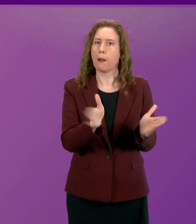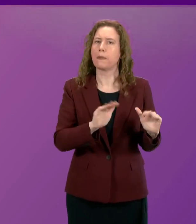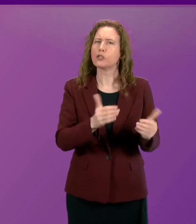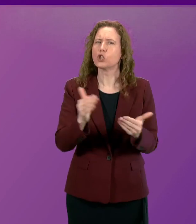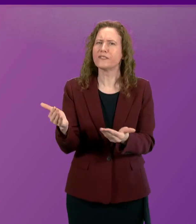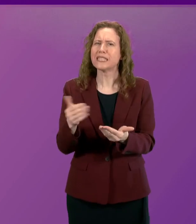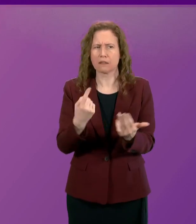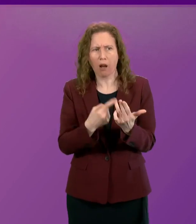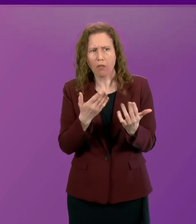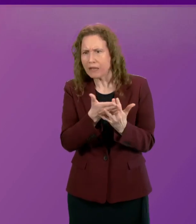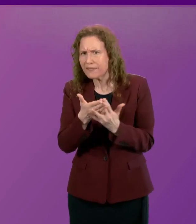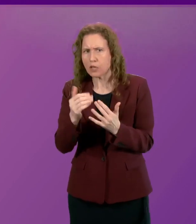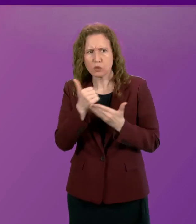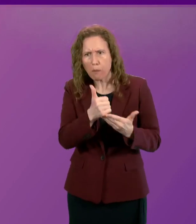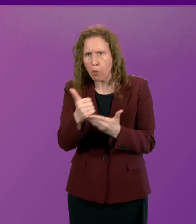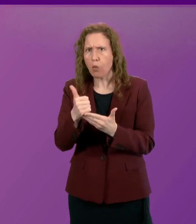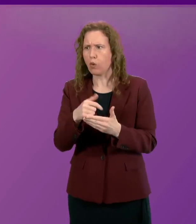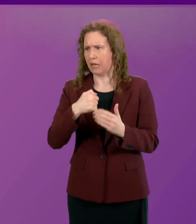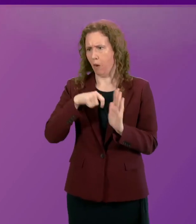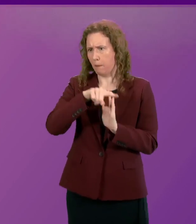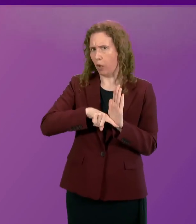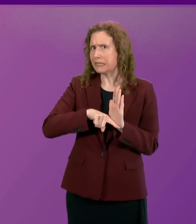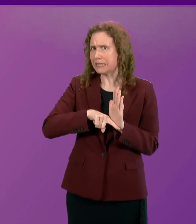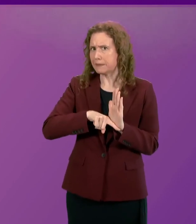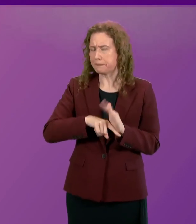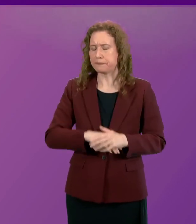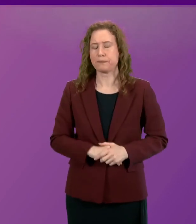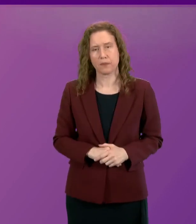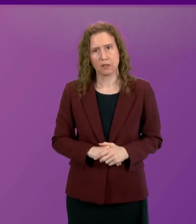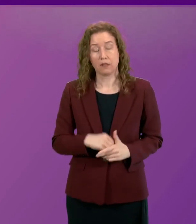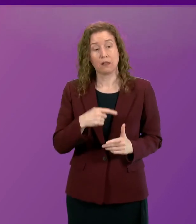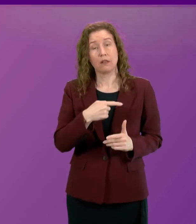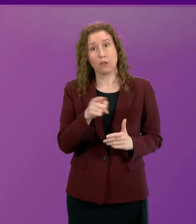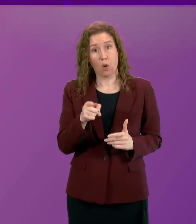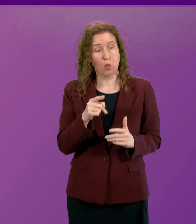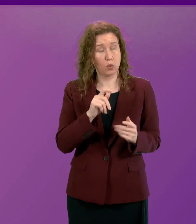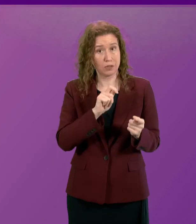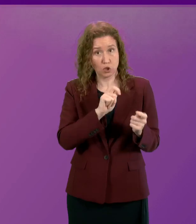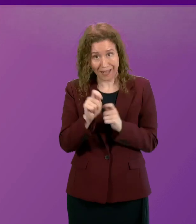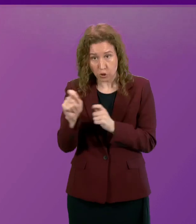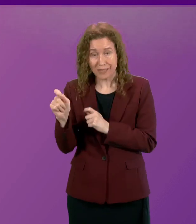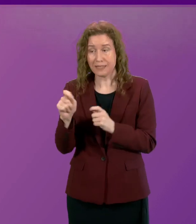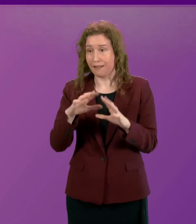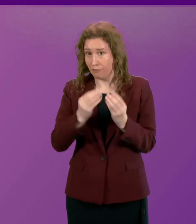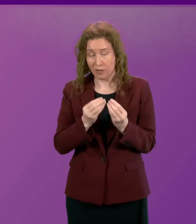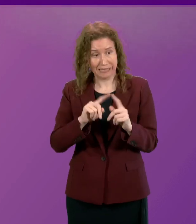interventions that support the Government’s policy agenda. Those changes and differences are well